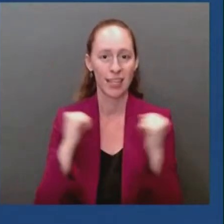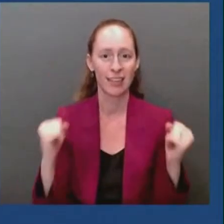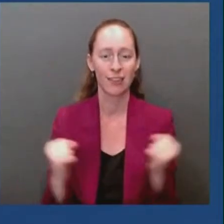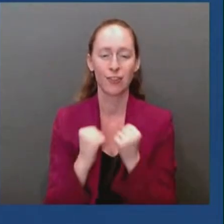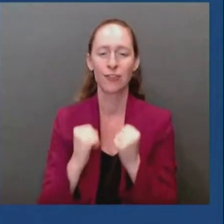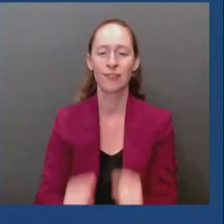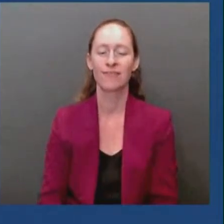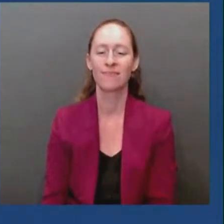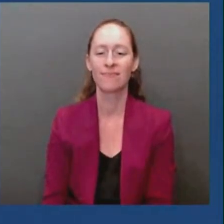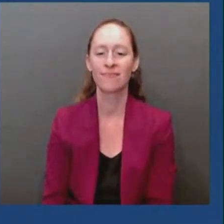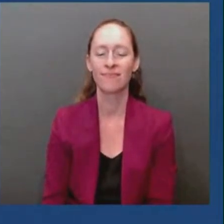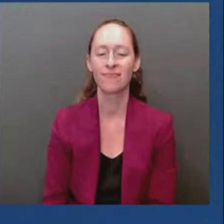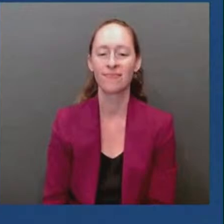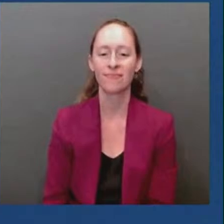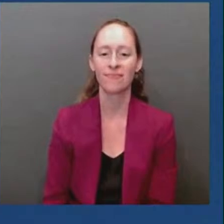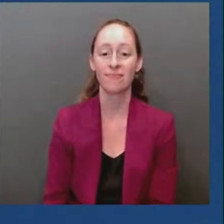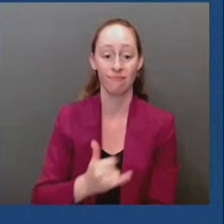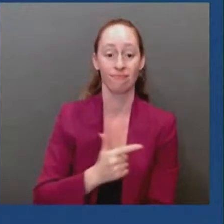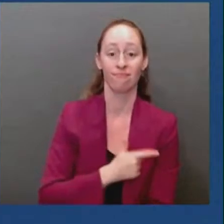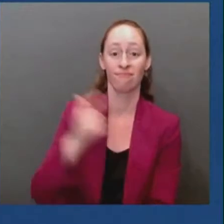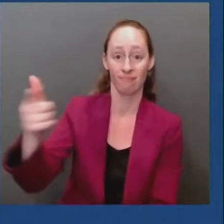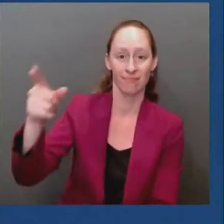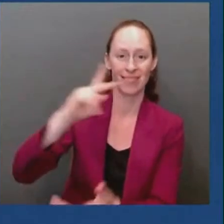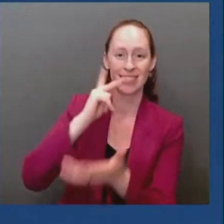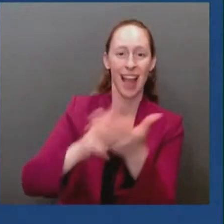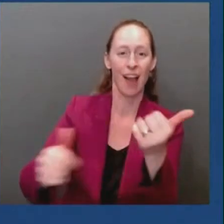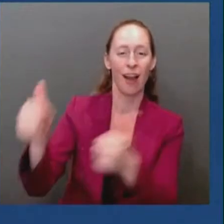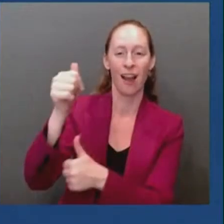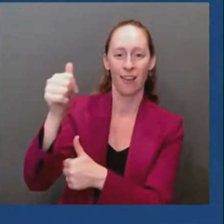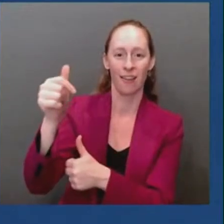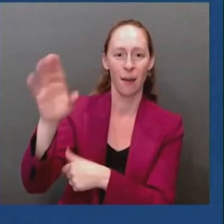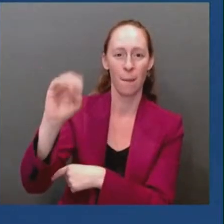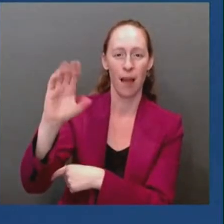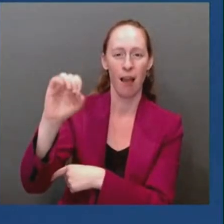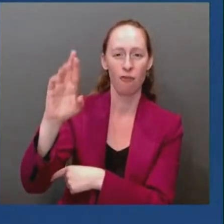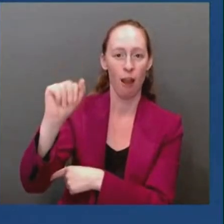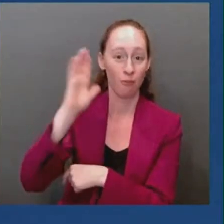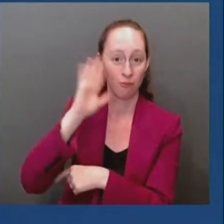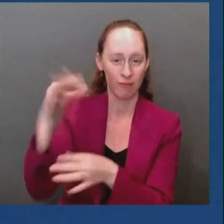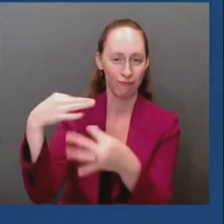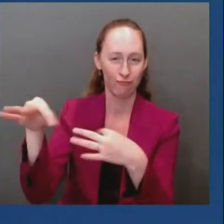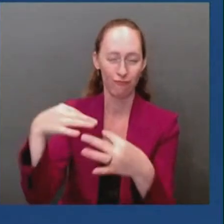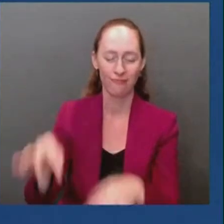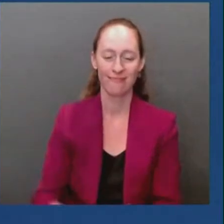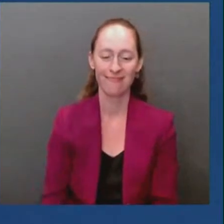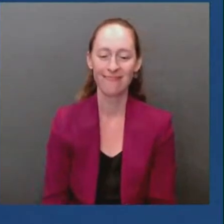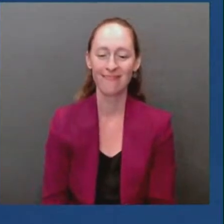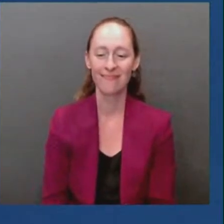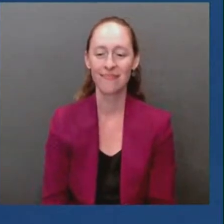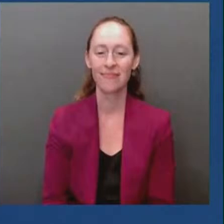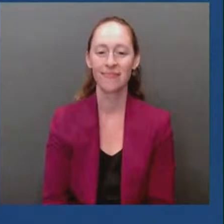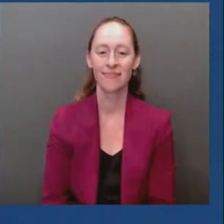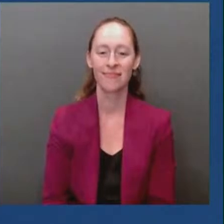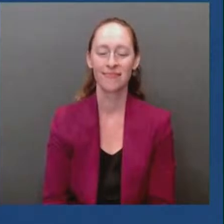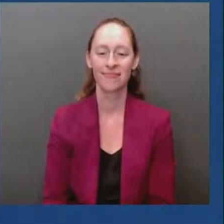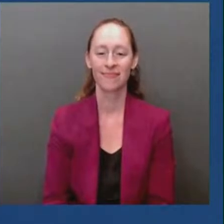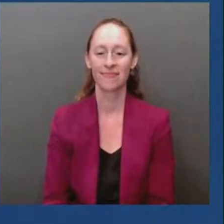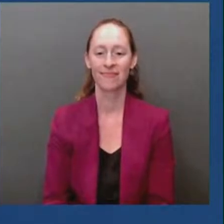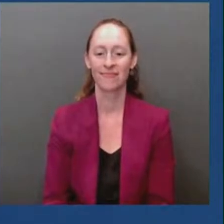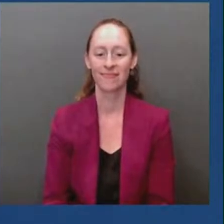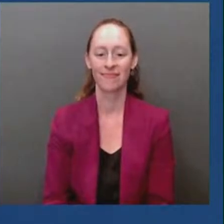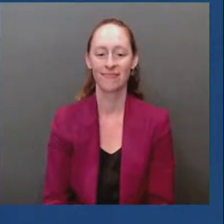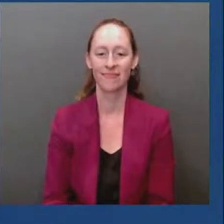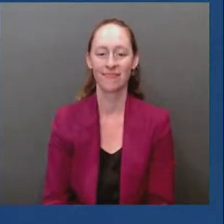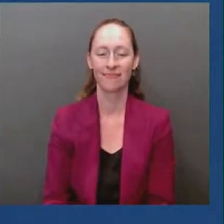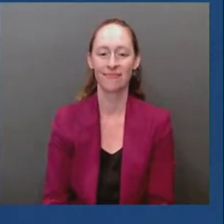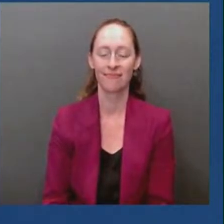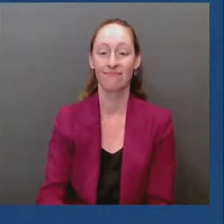AN UPDATE.